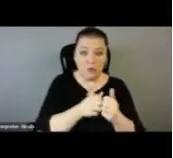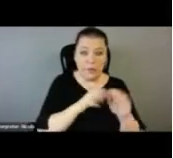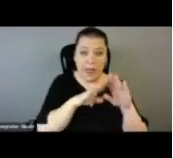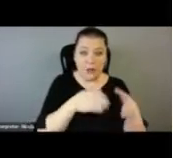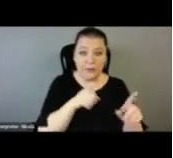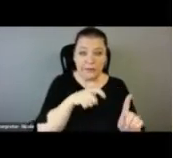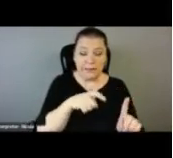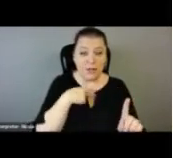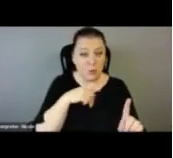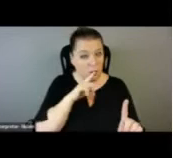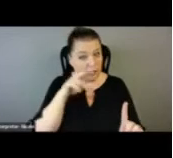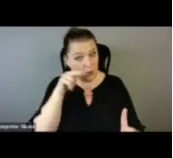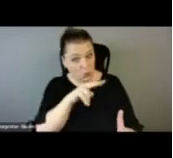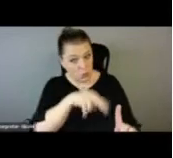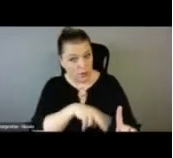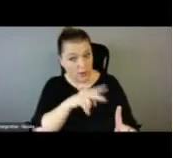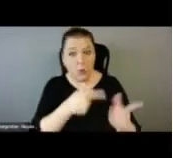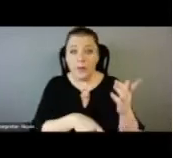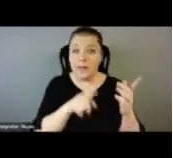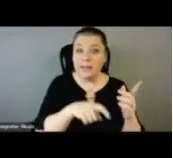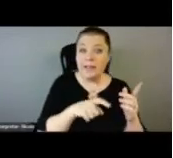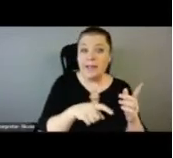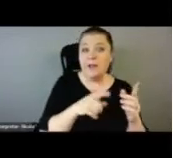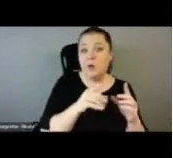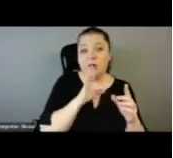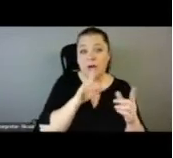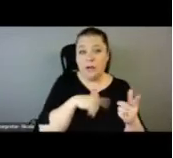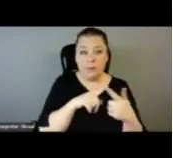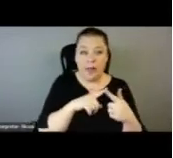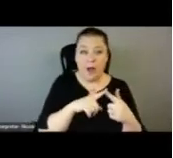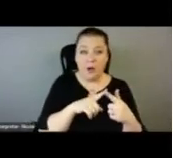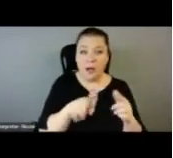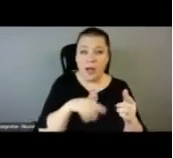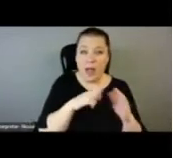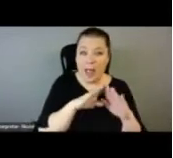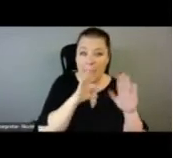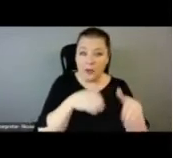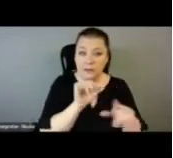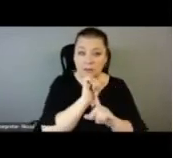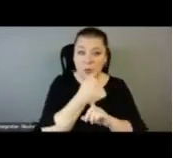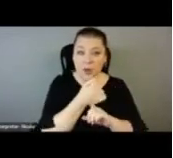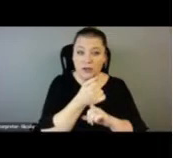exactly what consumers are saying about housing across the state. The next thing that we're